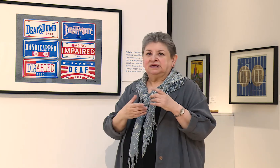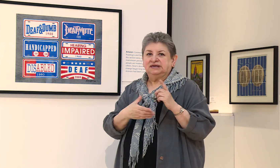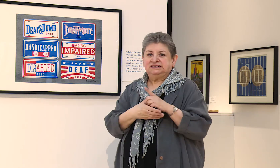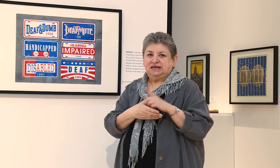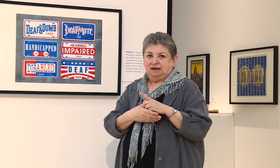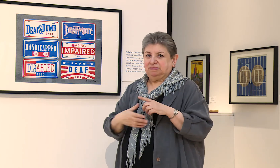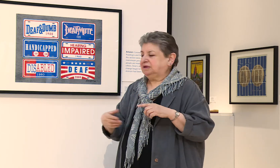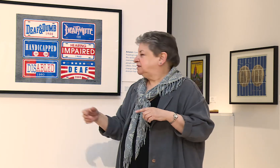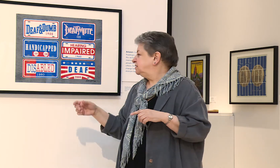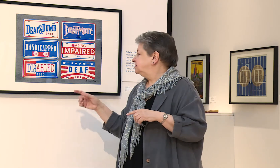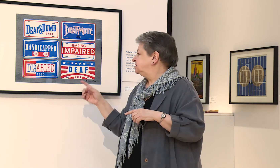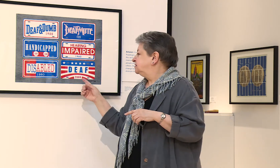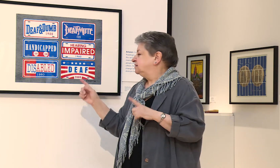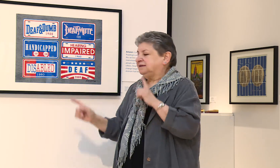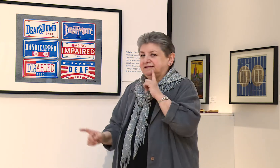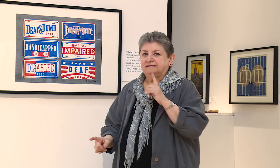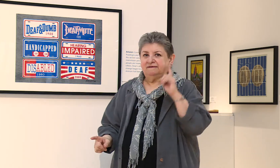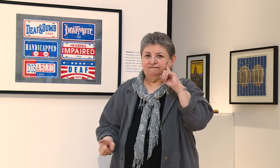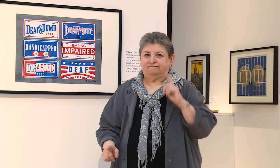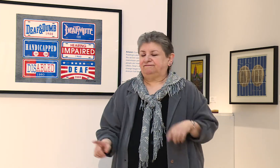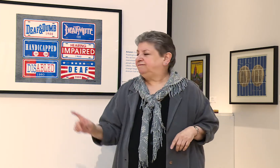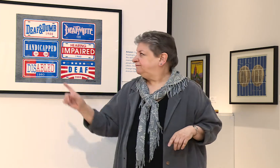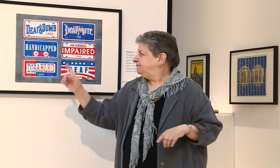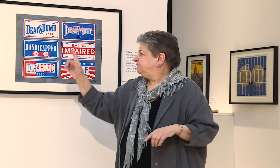"Disabled," and "Deaf."